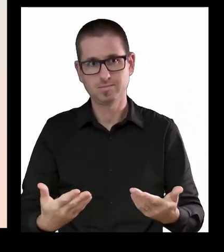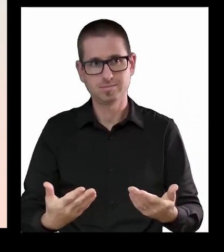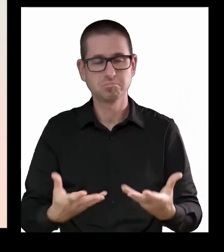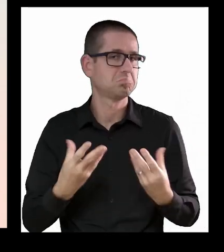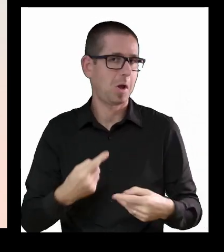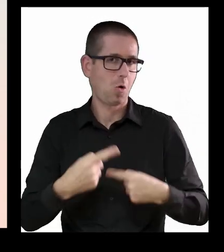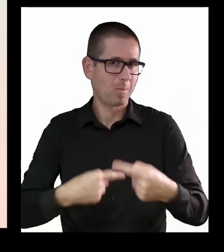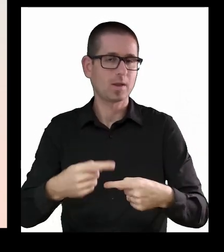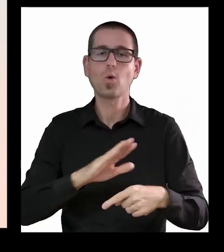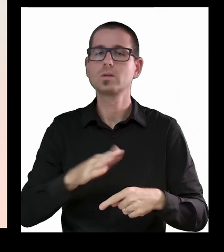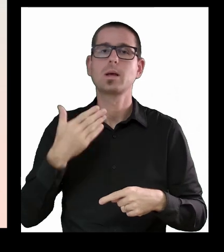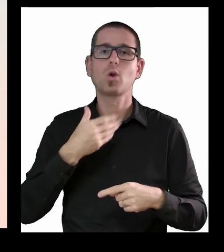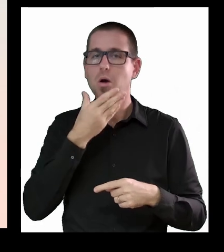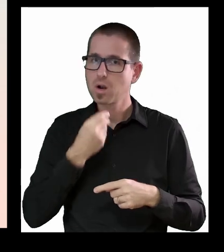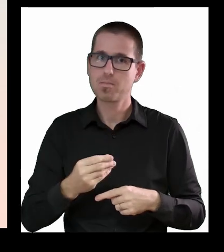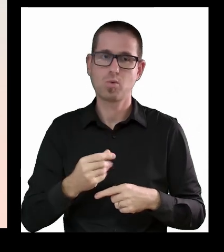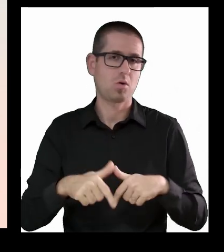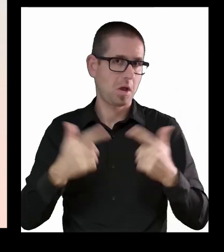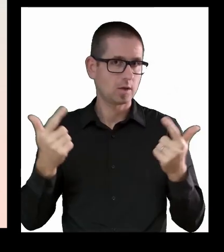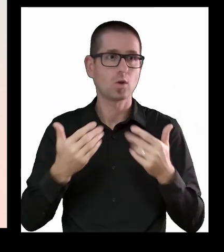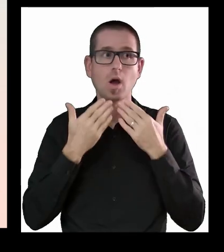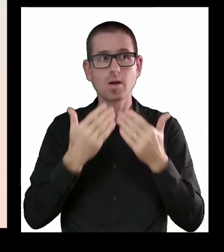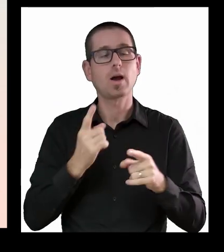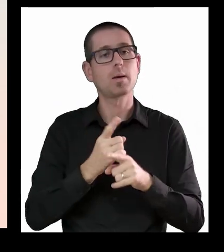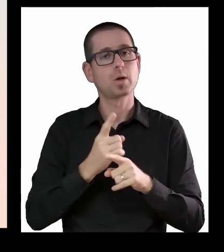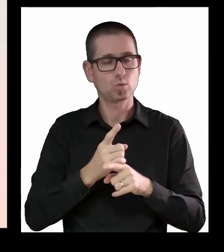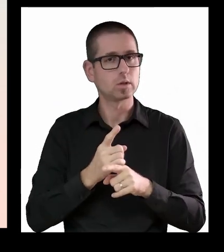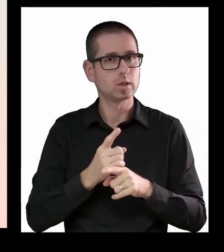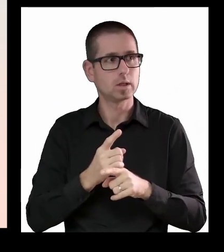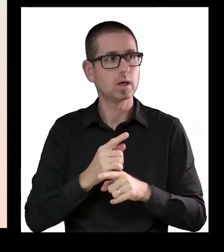everything was very clearly. And thanks to my other partners